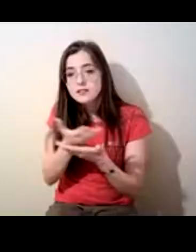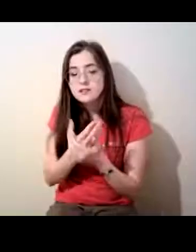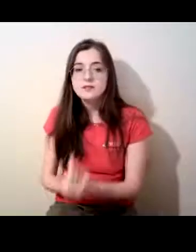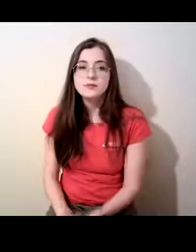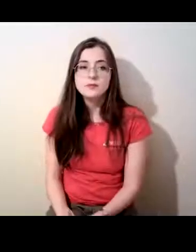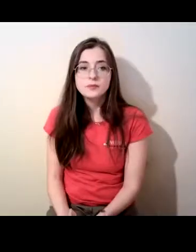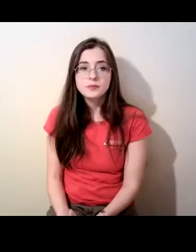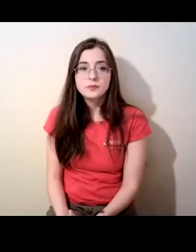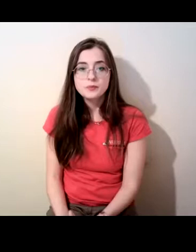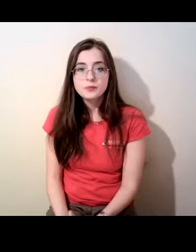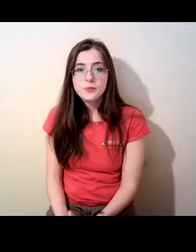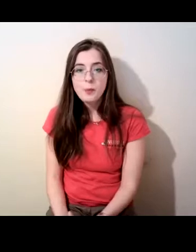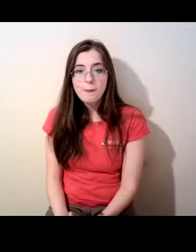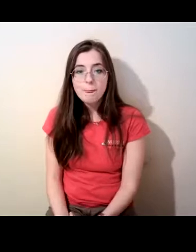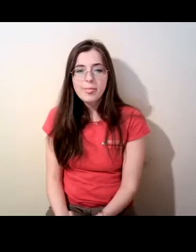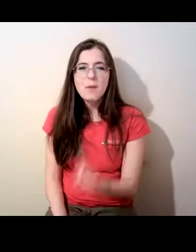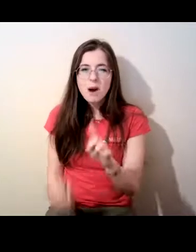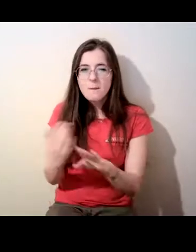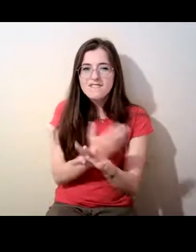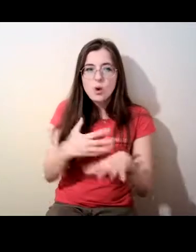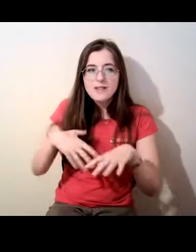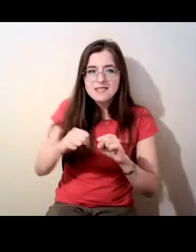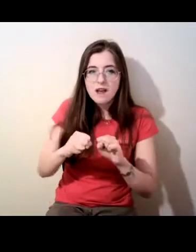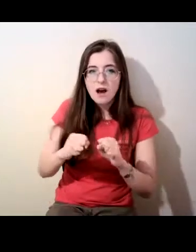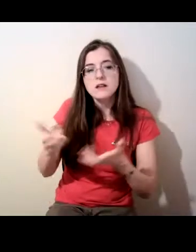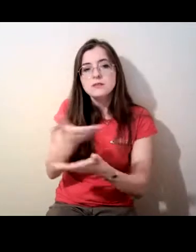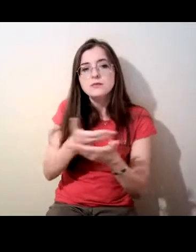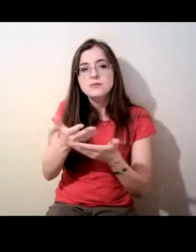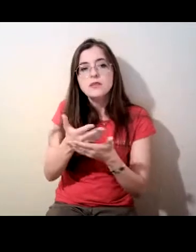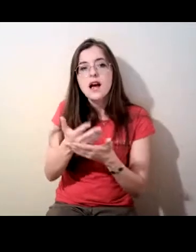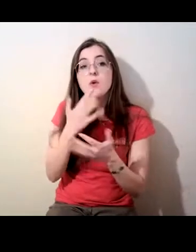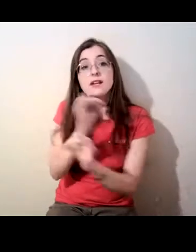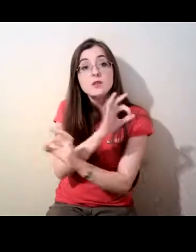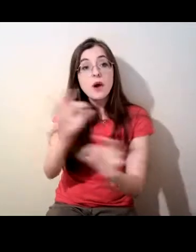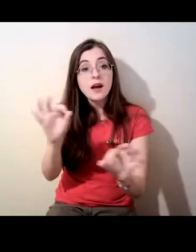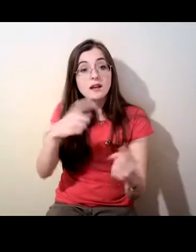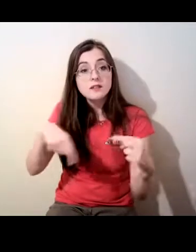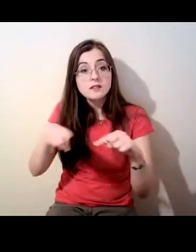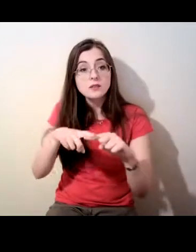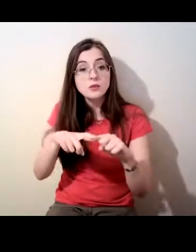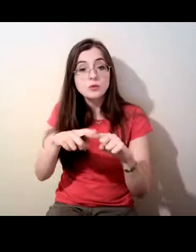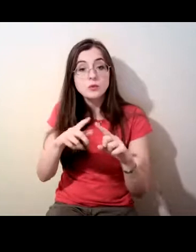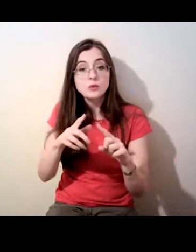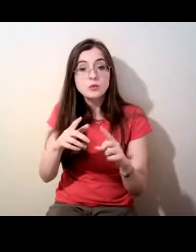having this general discussion i would like to invite you guys uh to start by sharing